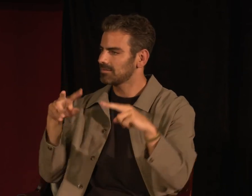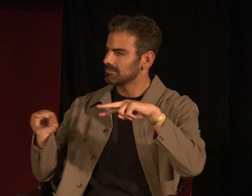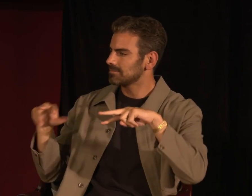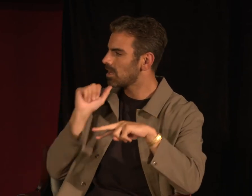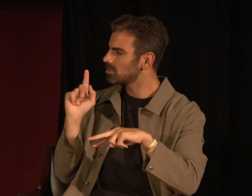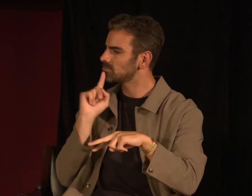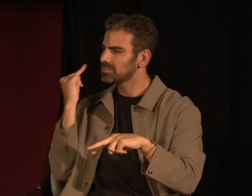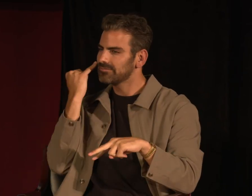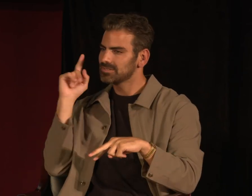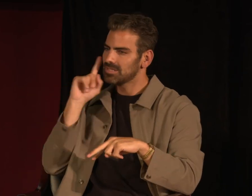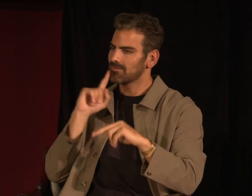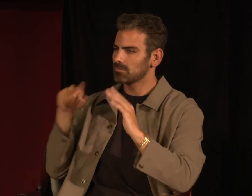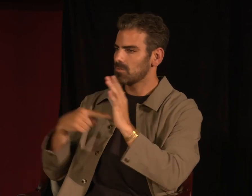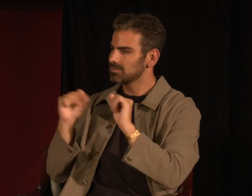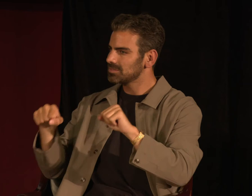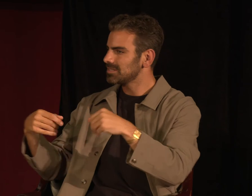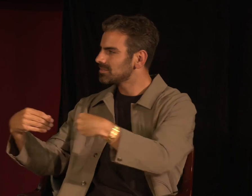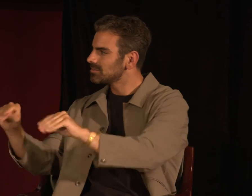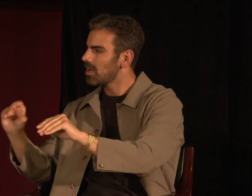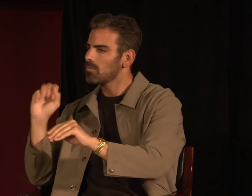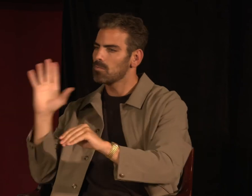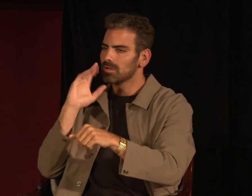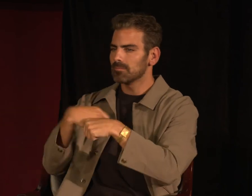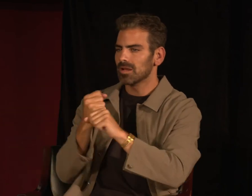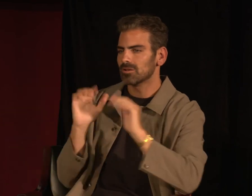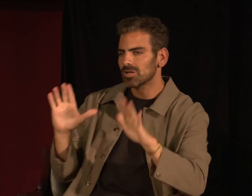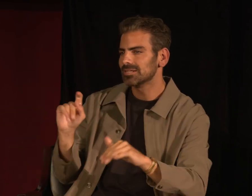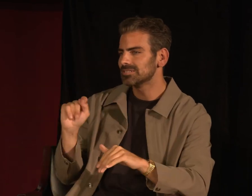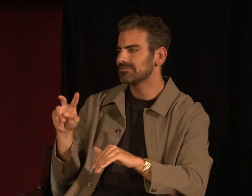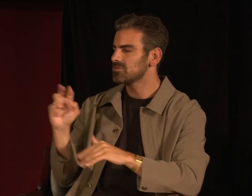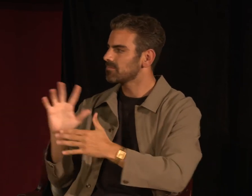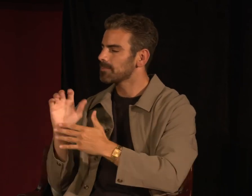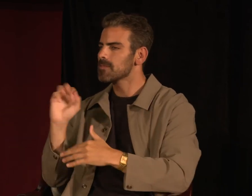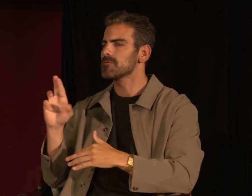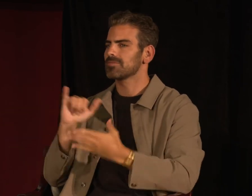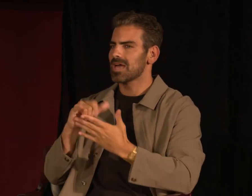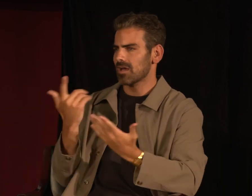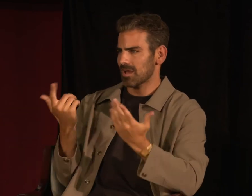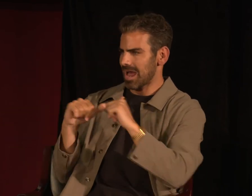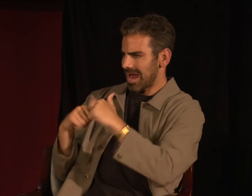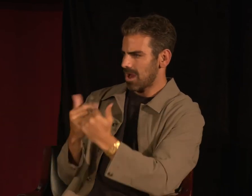They wanted to make a character. And it was always sort of a yes and no answer because they weren't sure how they could write a role for a Deaf person that would sell a TV